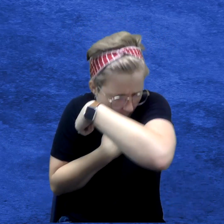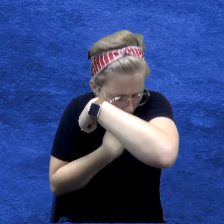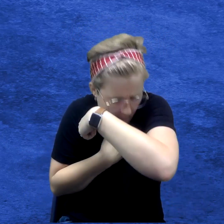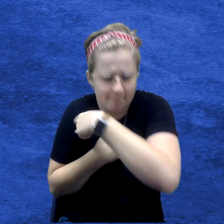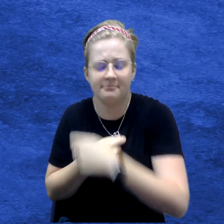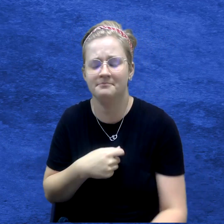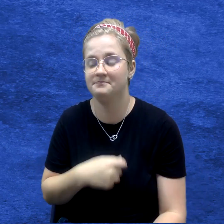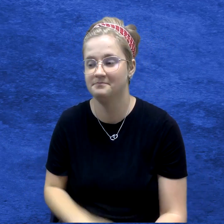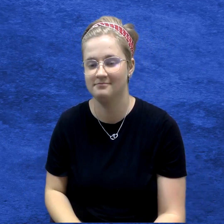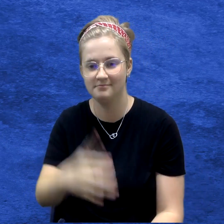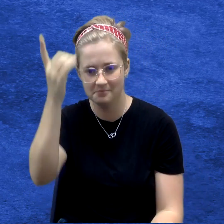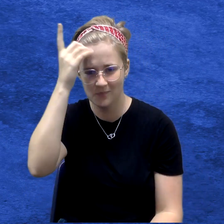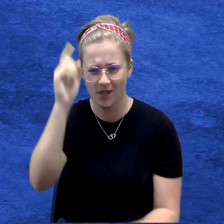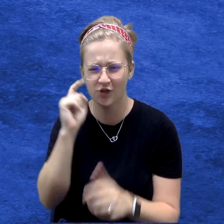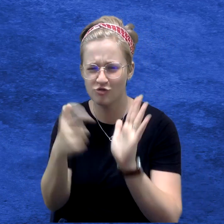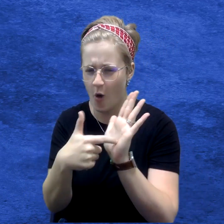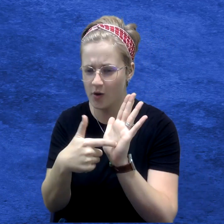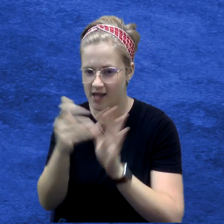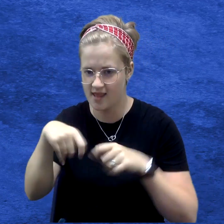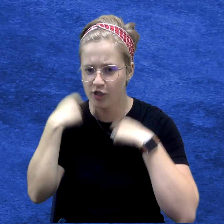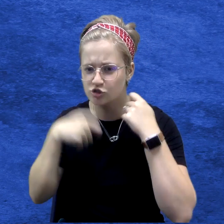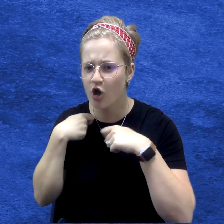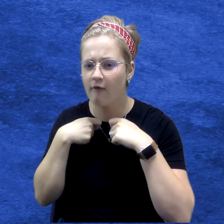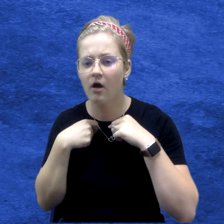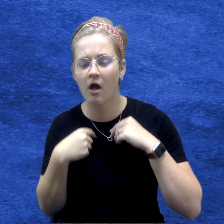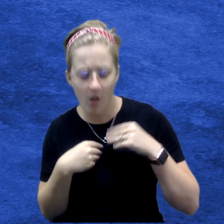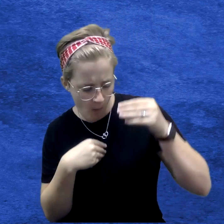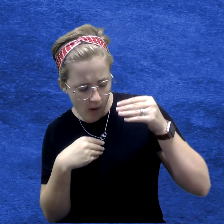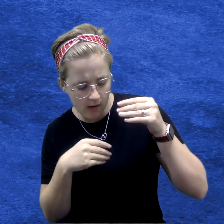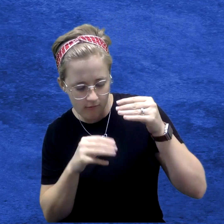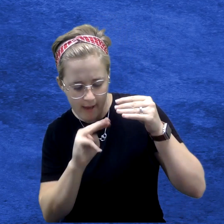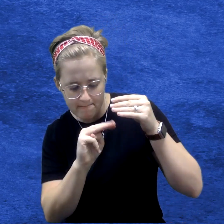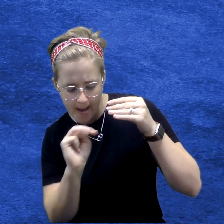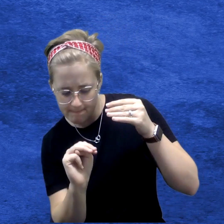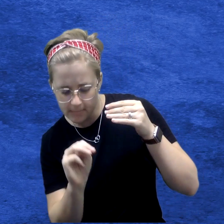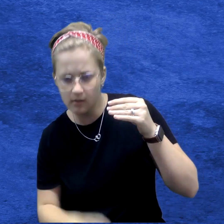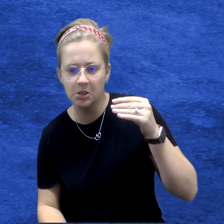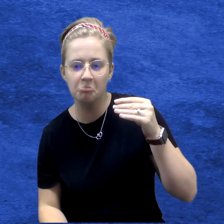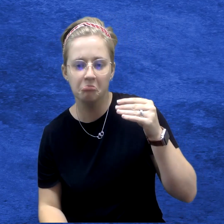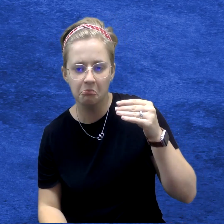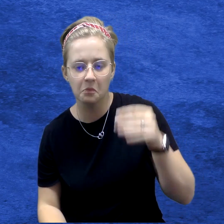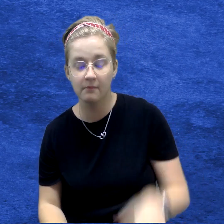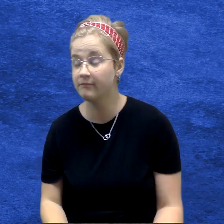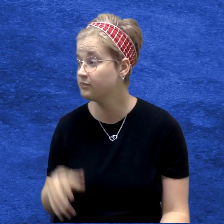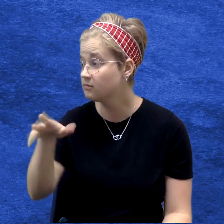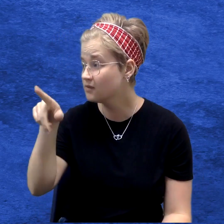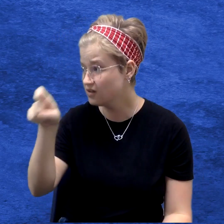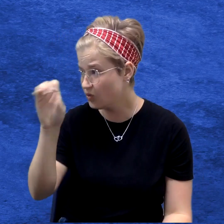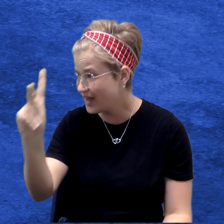Dink noticed that the letters on the scarf were tiny M’s. “Are you okay?” he asked.